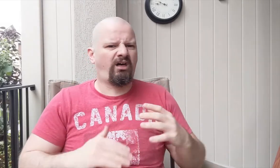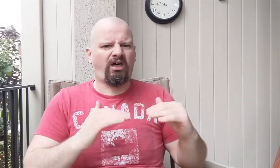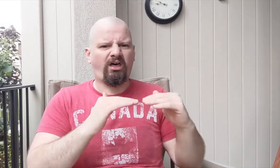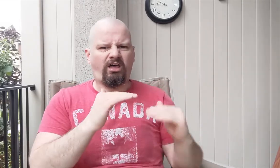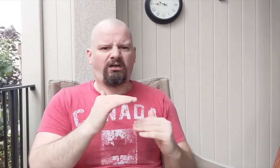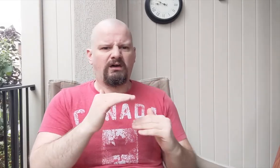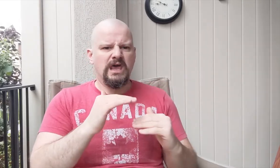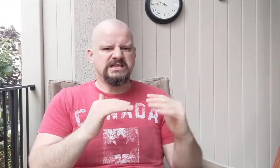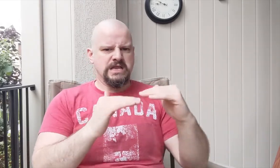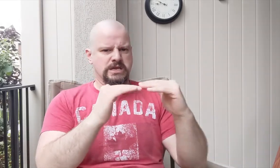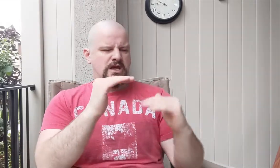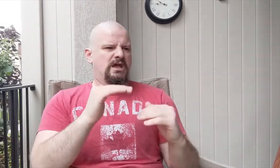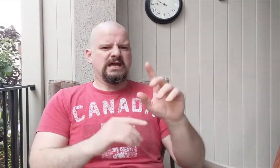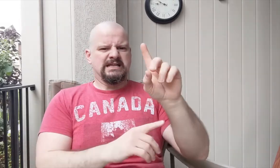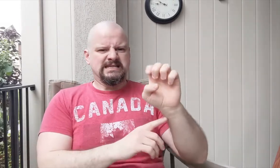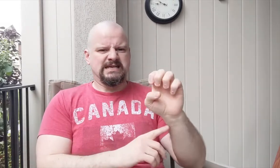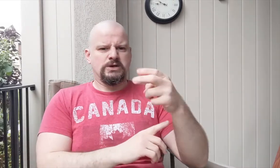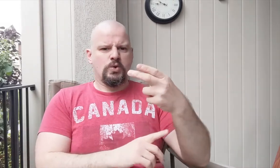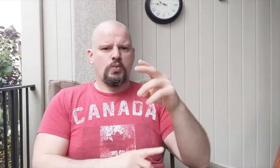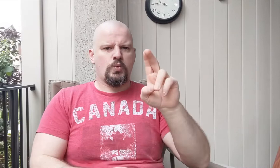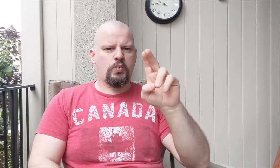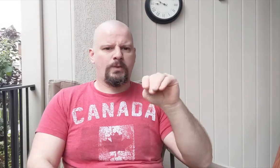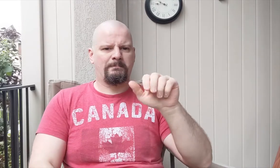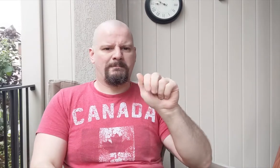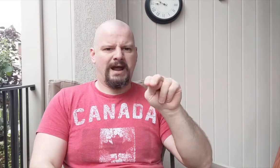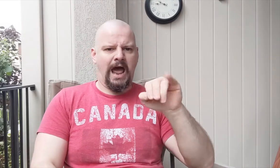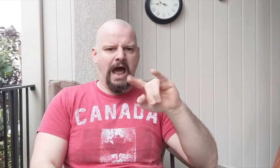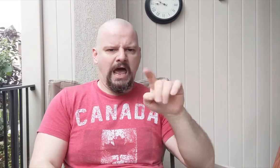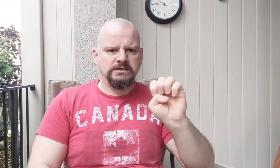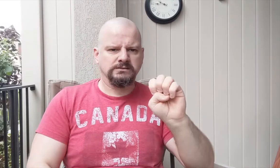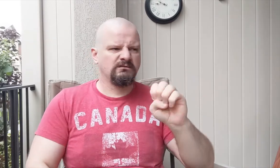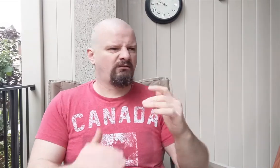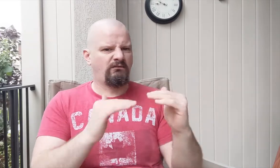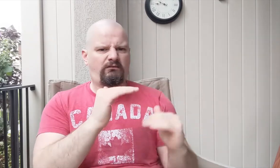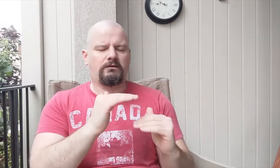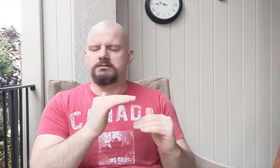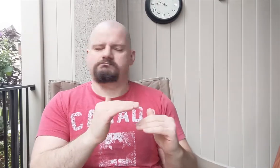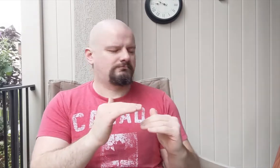I find it very disgustingly dehumanizing and I will not approve of that.